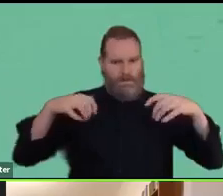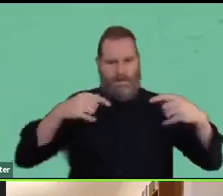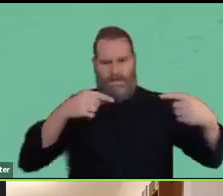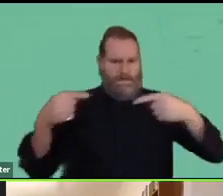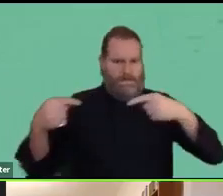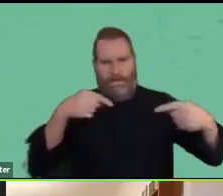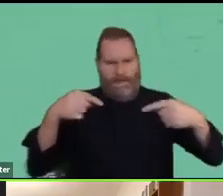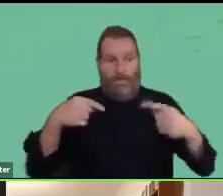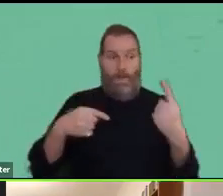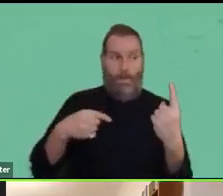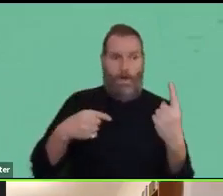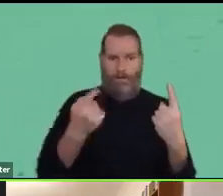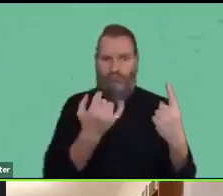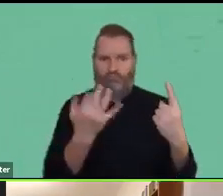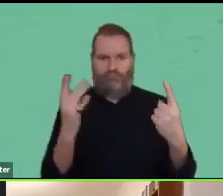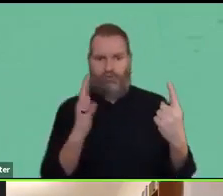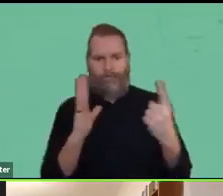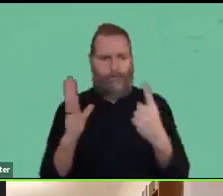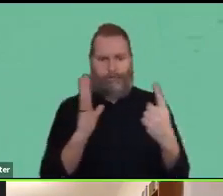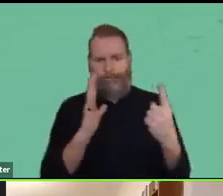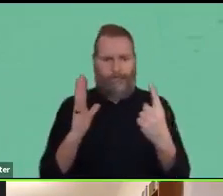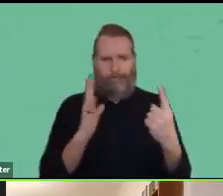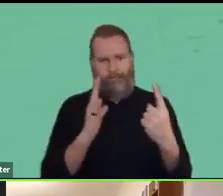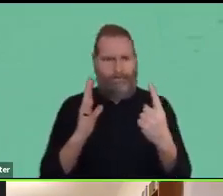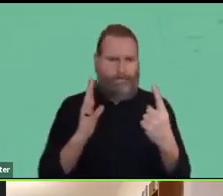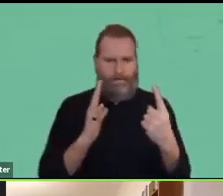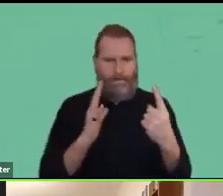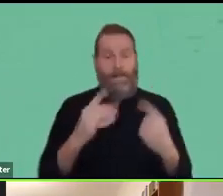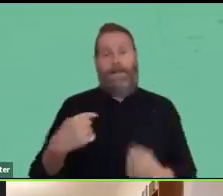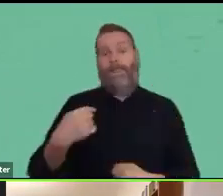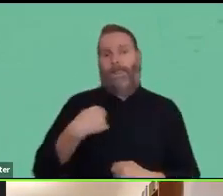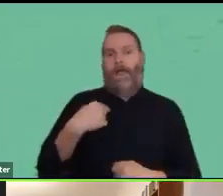where all the unions are represented the first thing to acknowledge is there's lots of unions